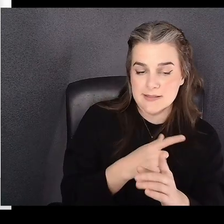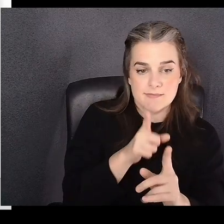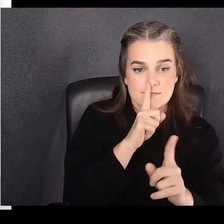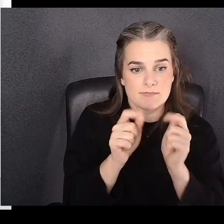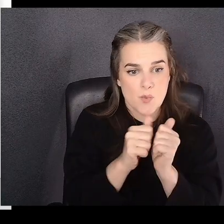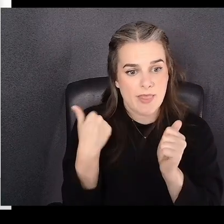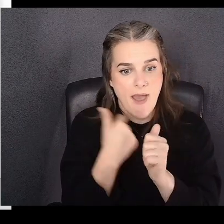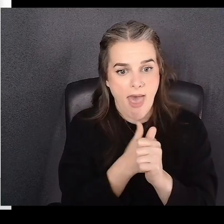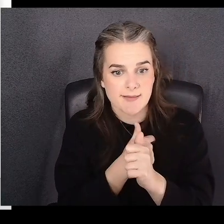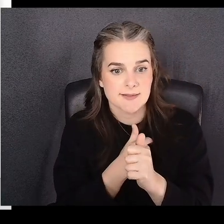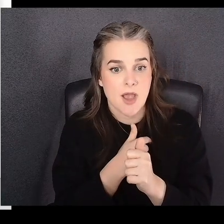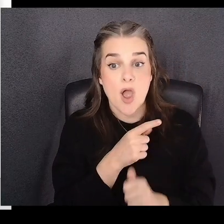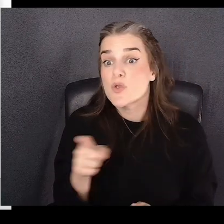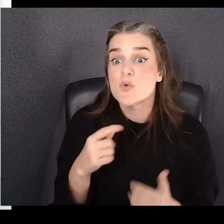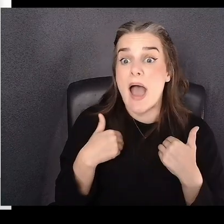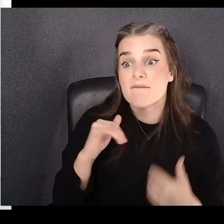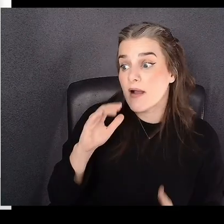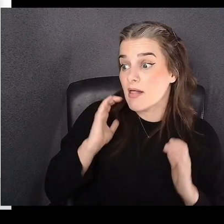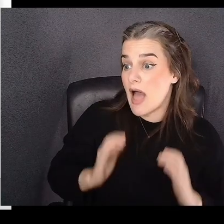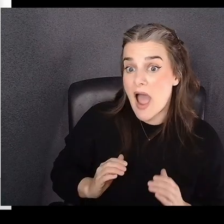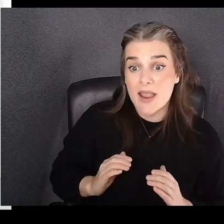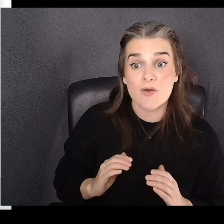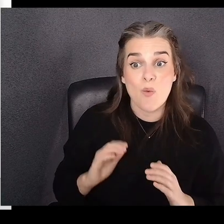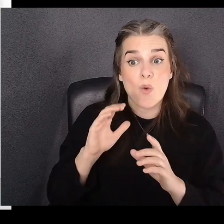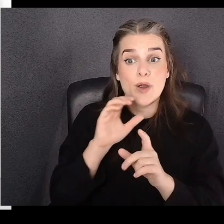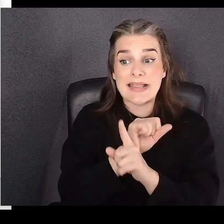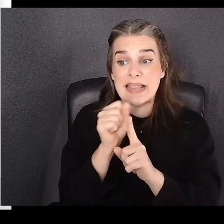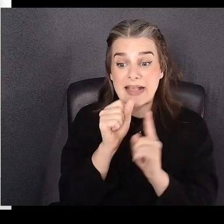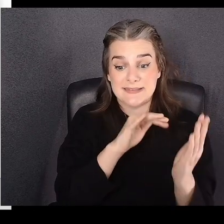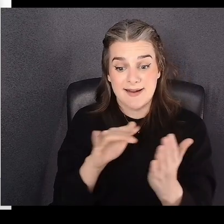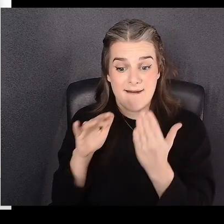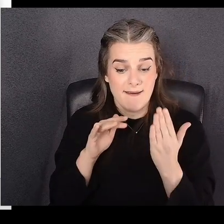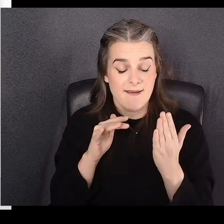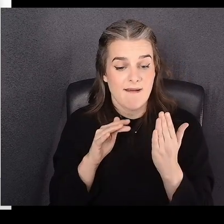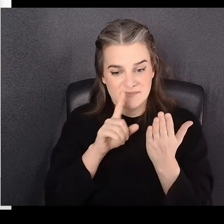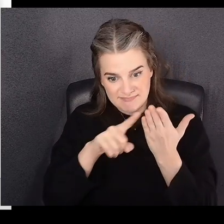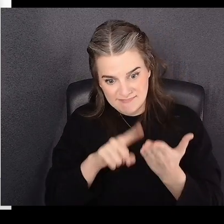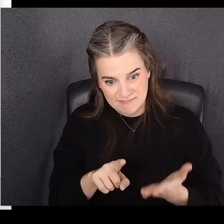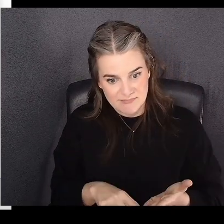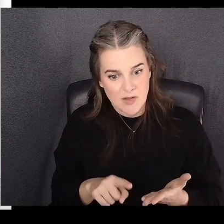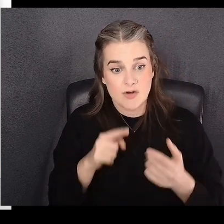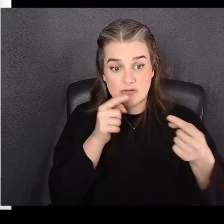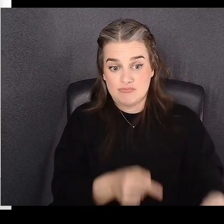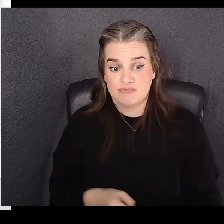maybe you have a client or a case study that you're working on and you're struggling for. We're here, so please reach out.